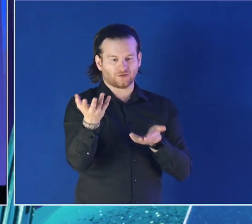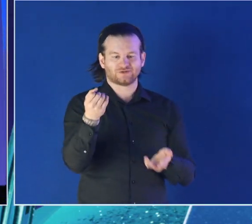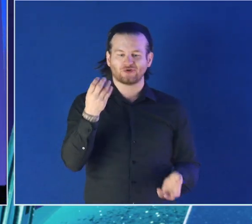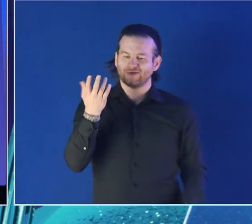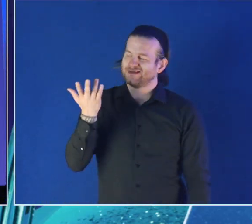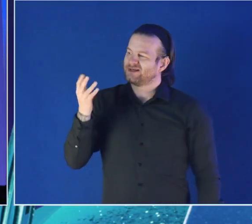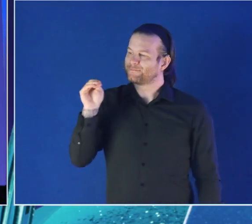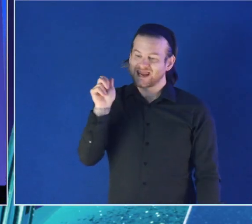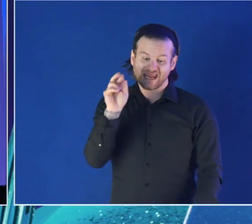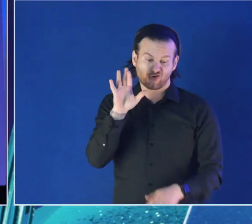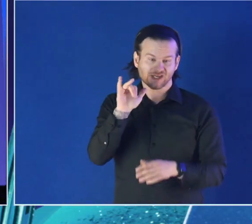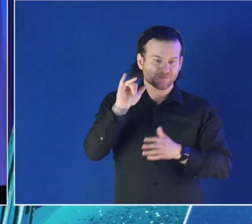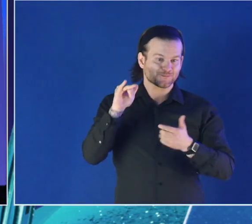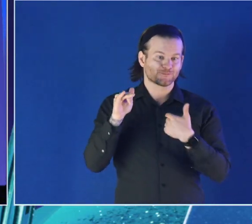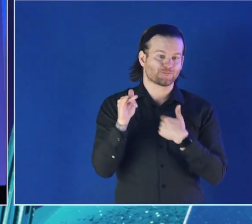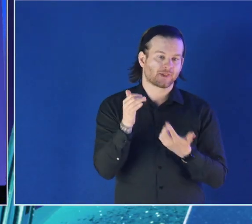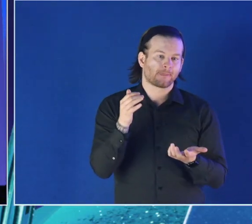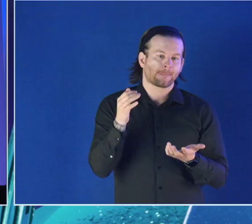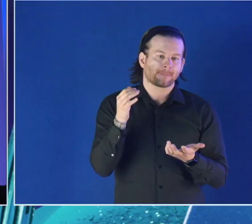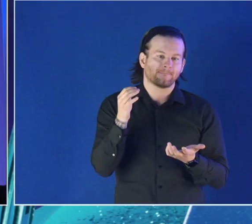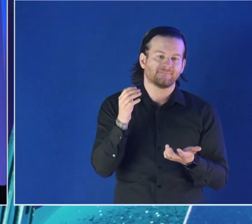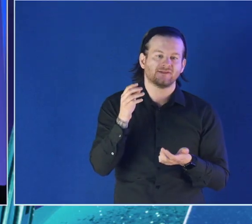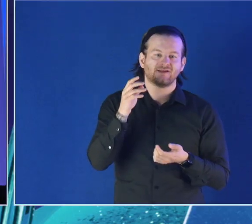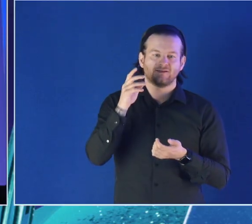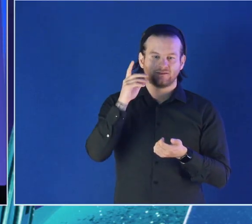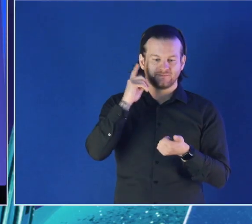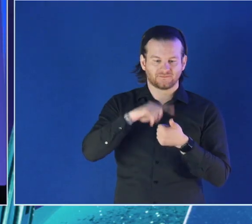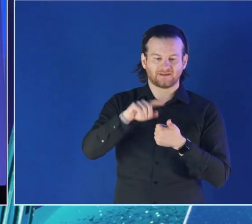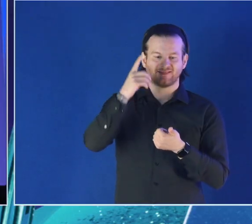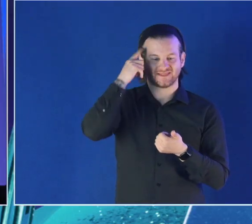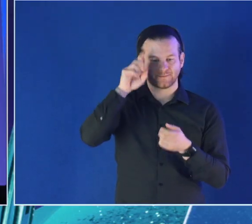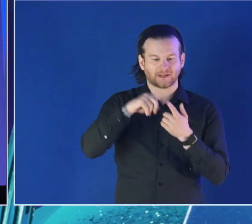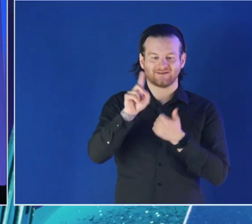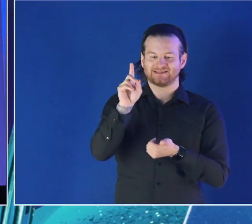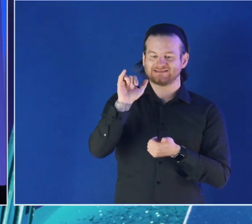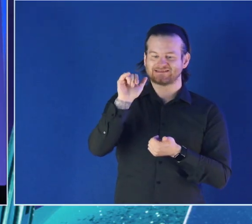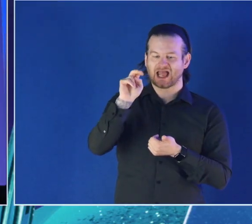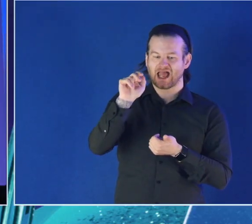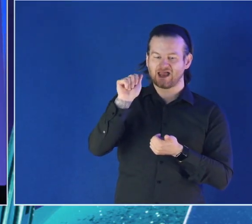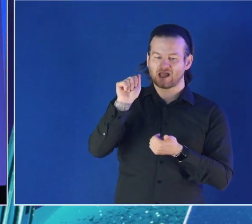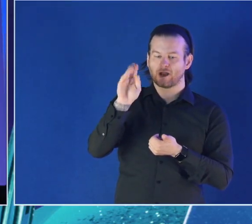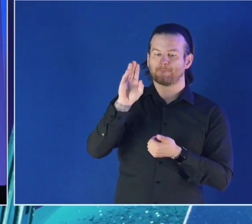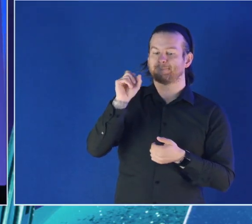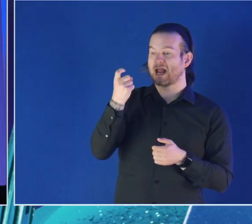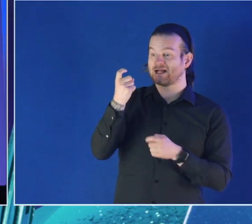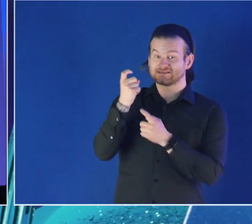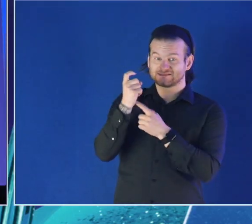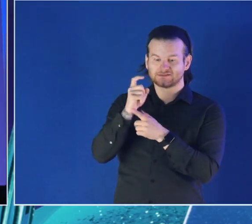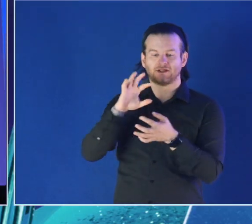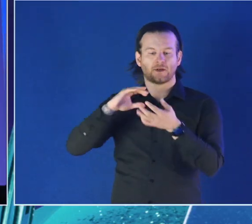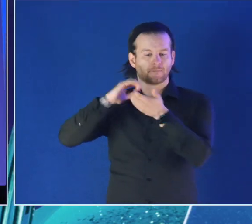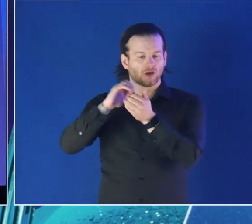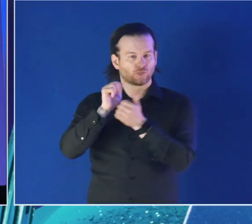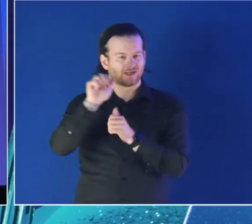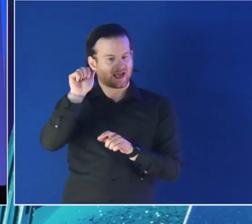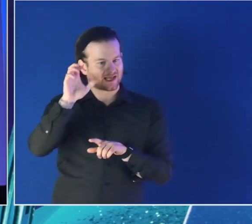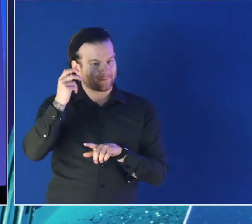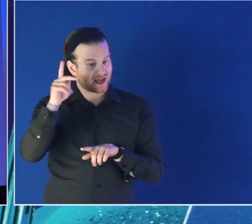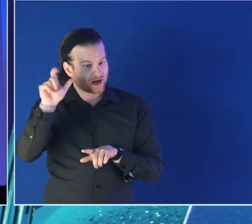that Tobii Dynavox and our partners with Acapella and our partners with Microsoft and Team Gleason will be offering custom Microsoft voices